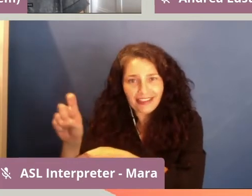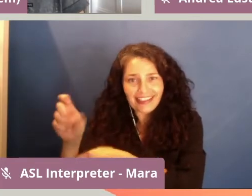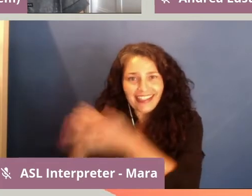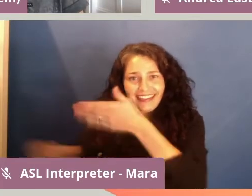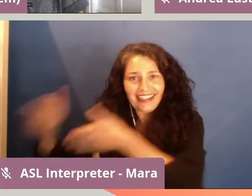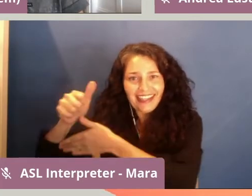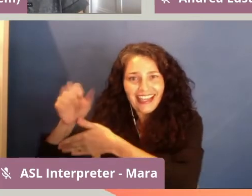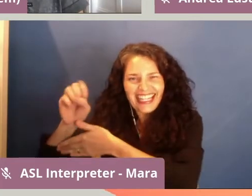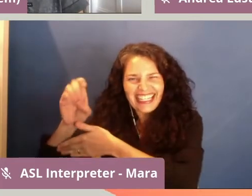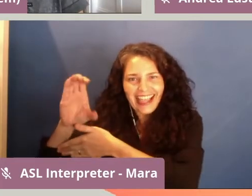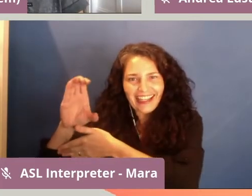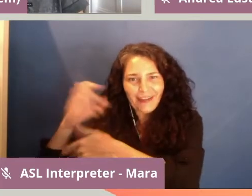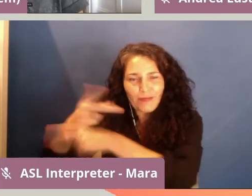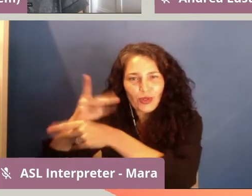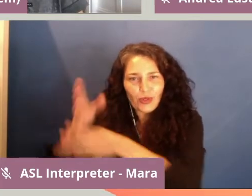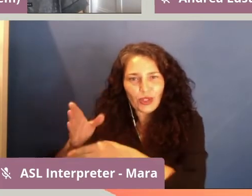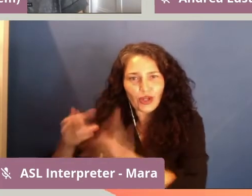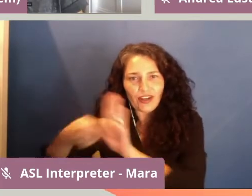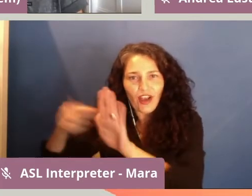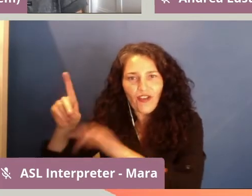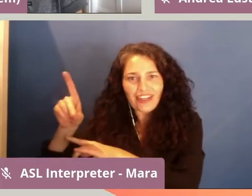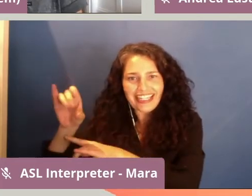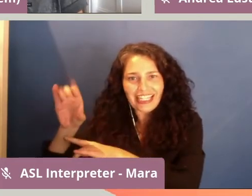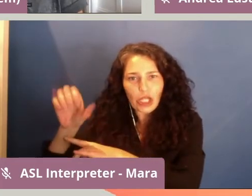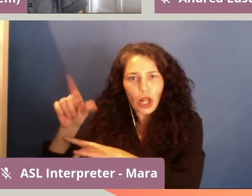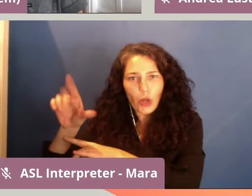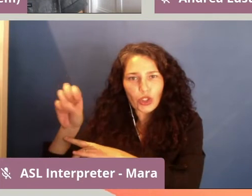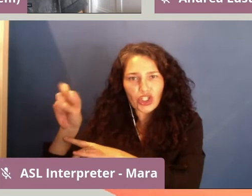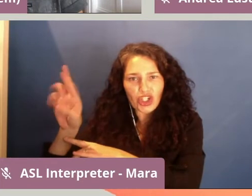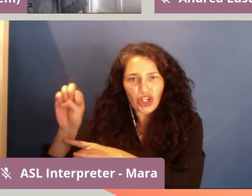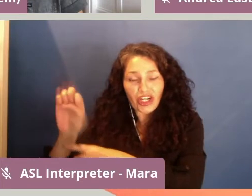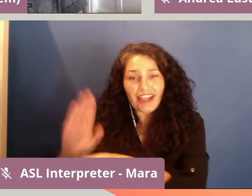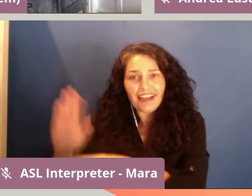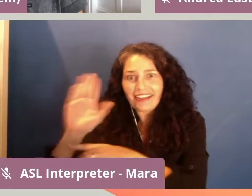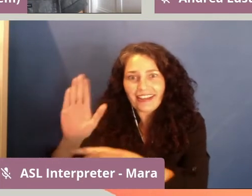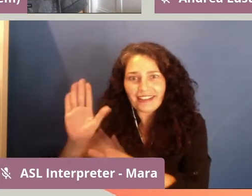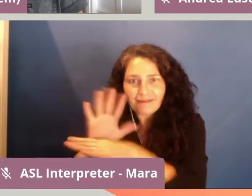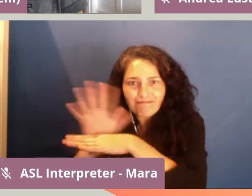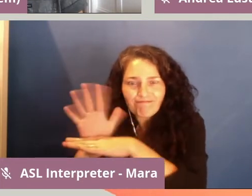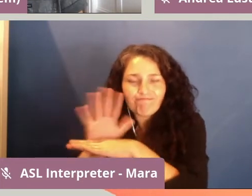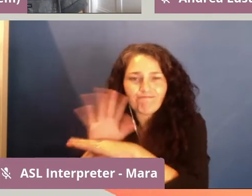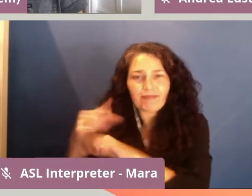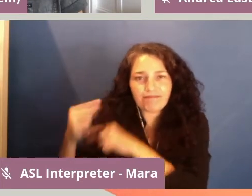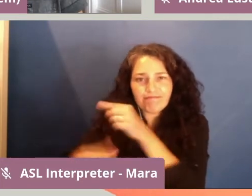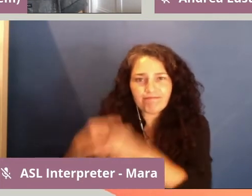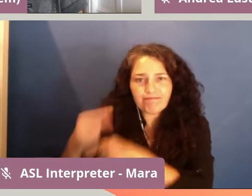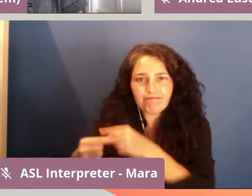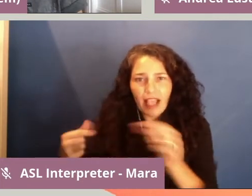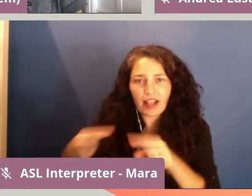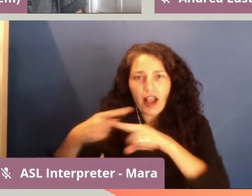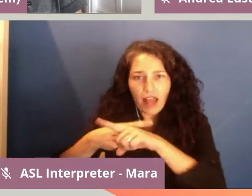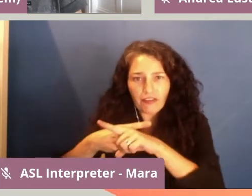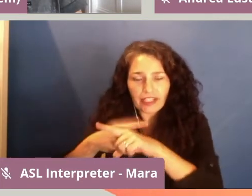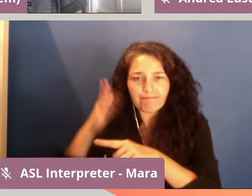Sam's award-winning films explore legacy, conflict, and futures within the queer and trans communities while working towards